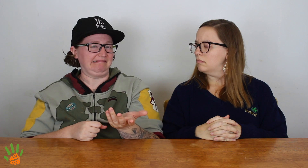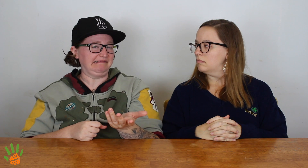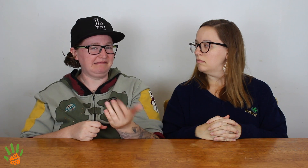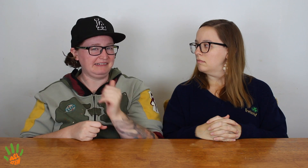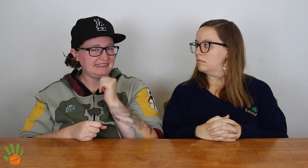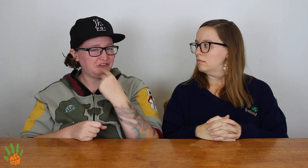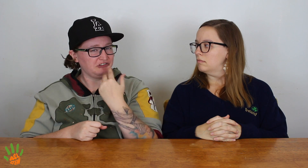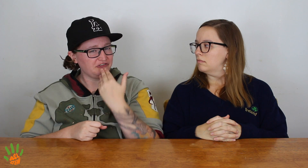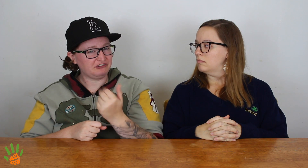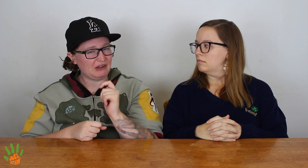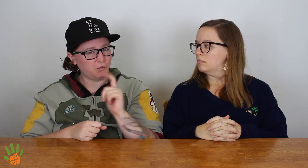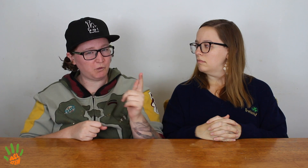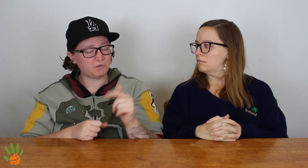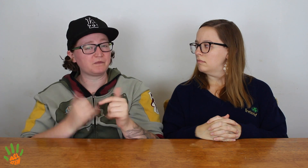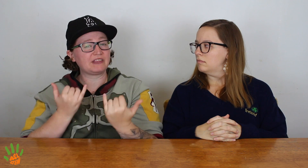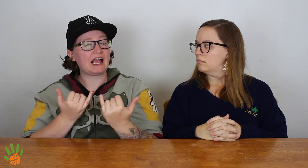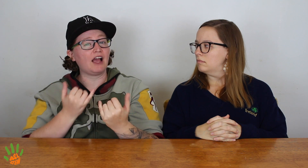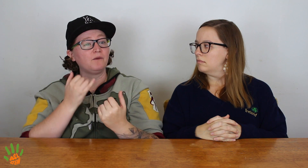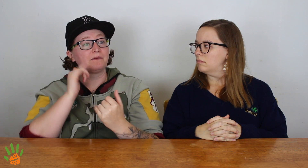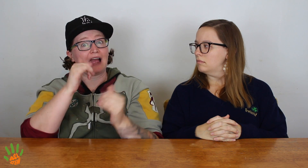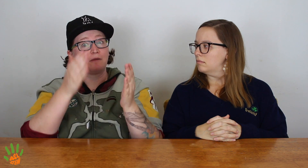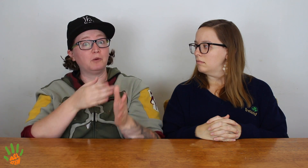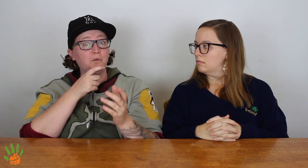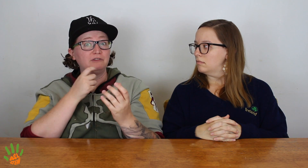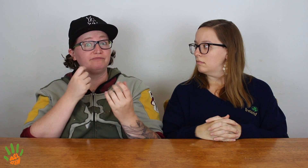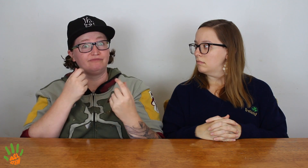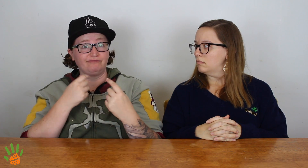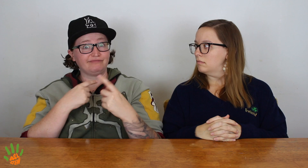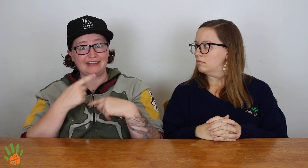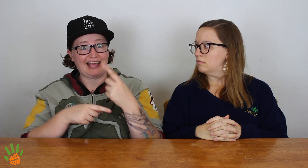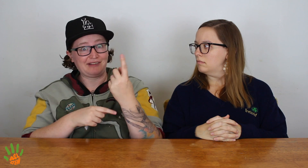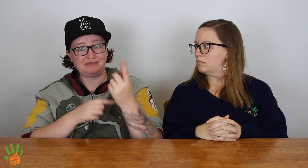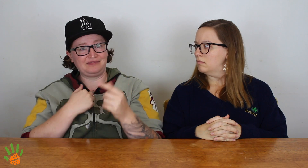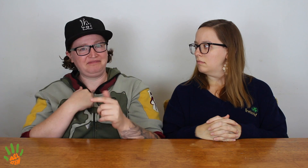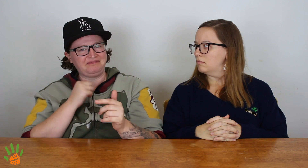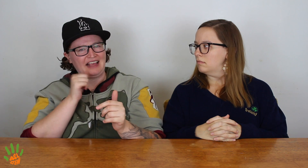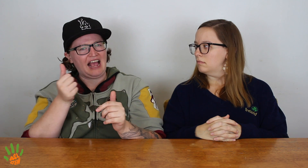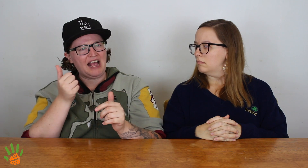It's not good at all! The person who did the signing...